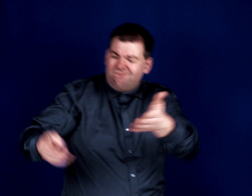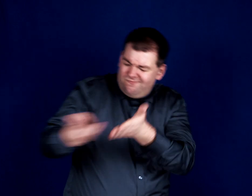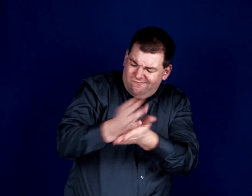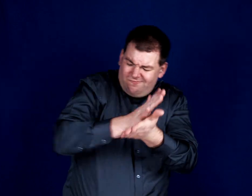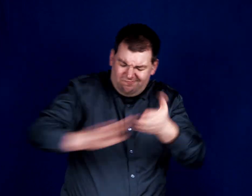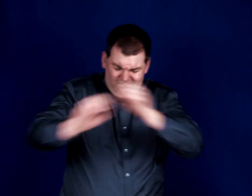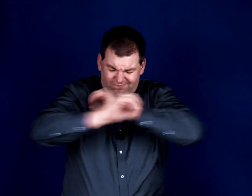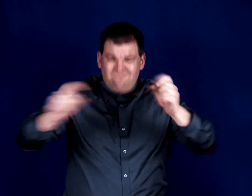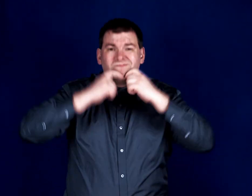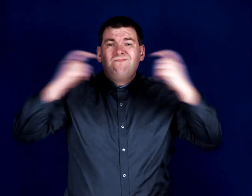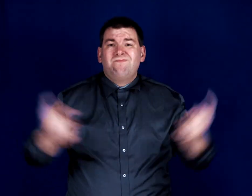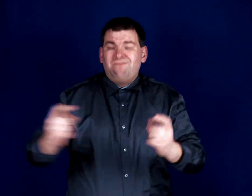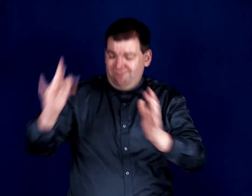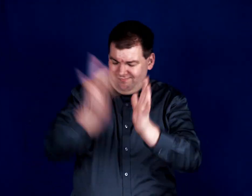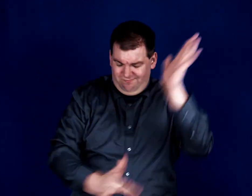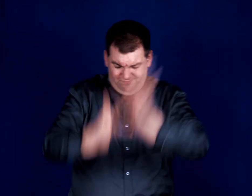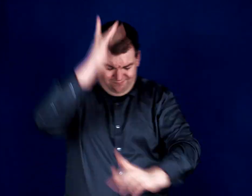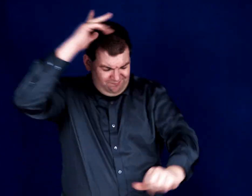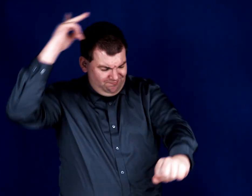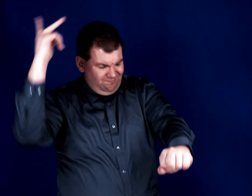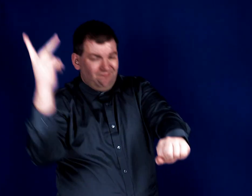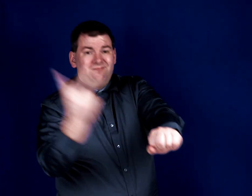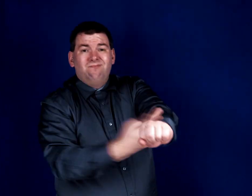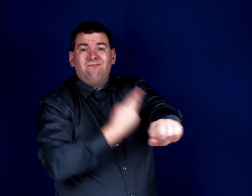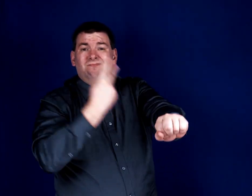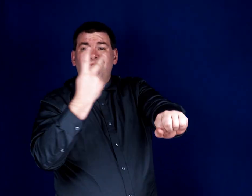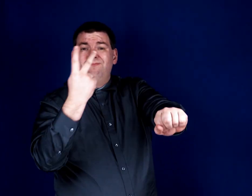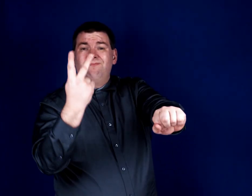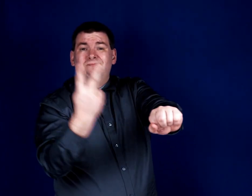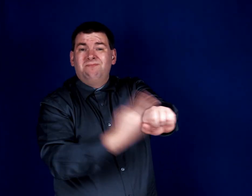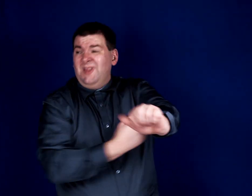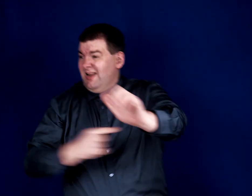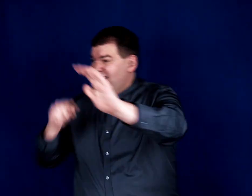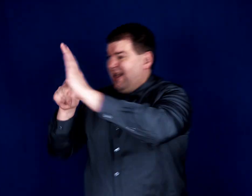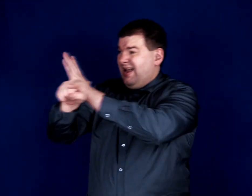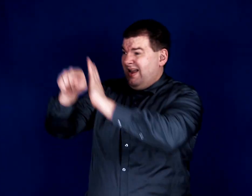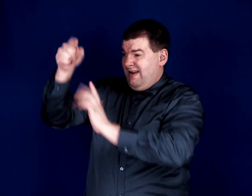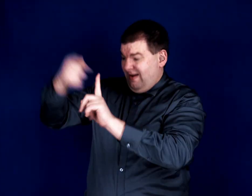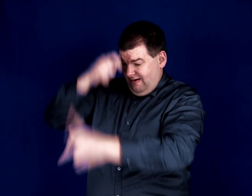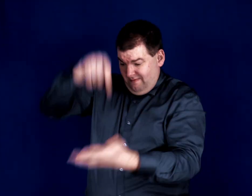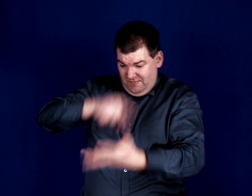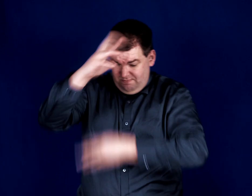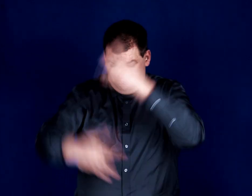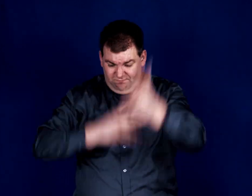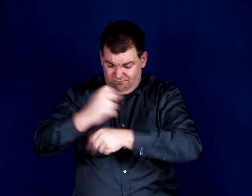Holy spotless Lamb, Slain from the